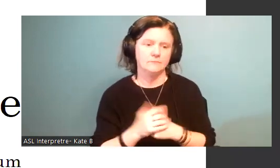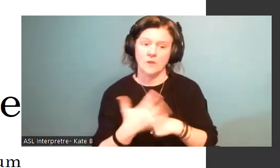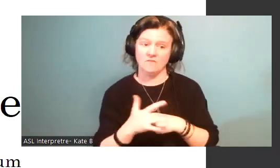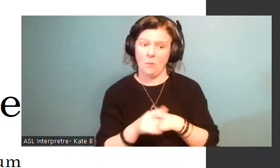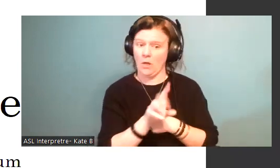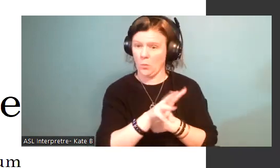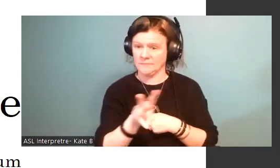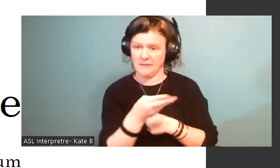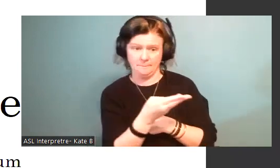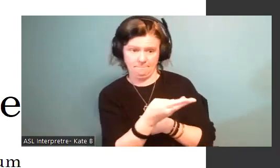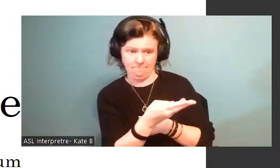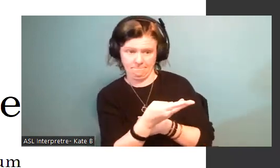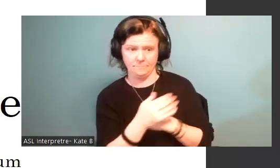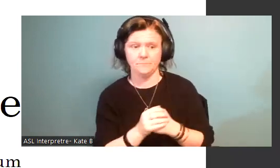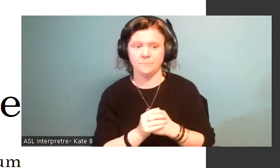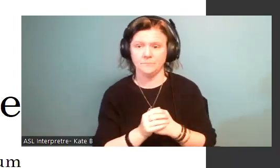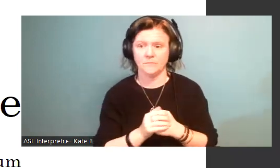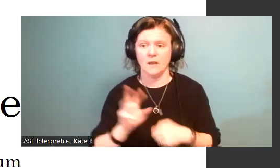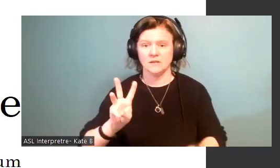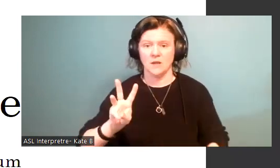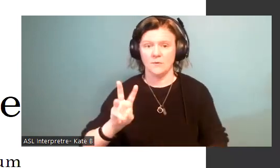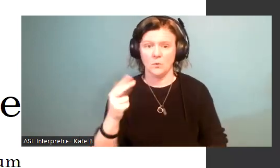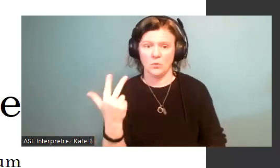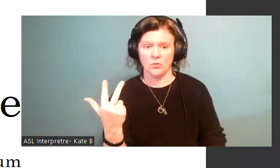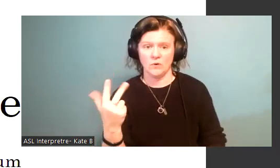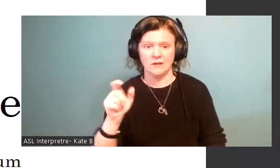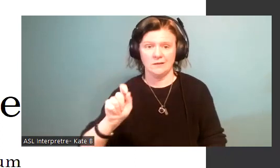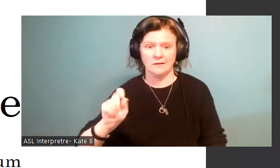languages like using Javascript, switch values in